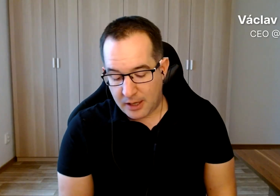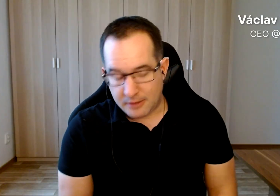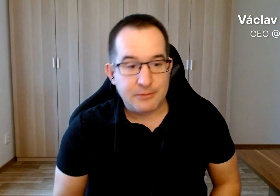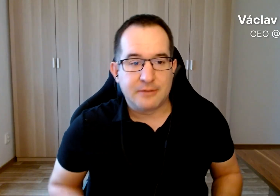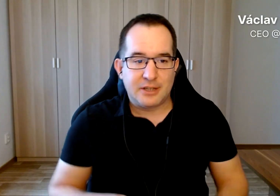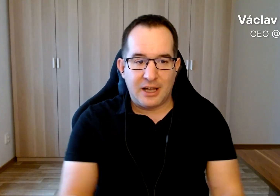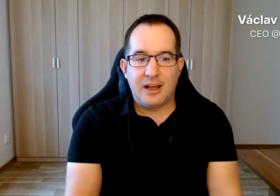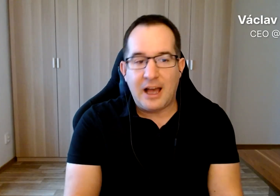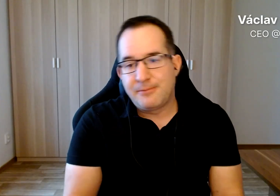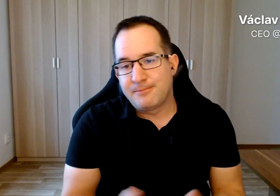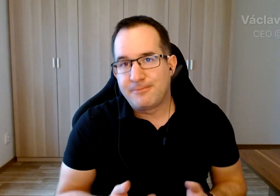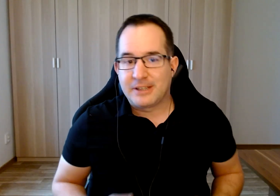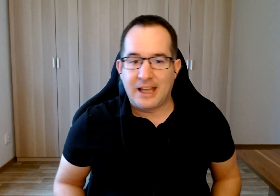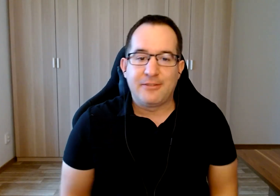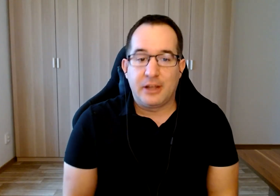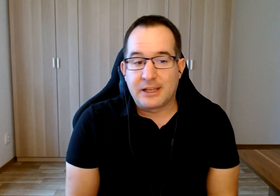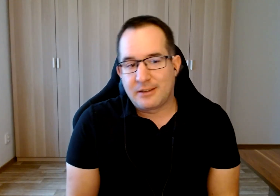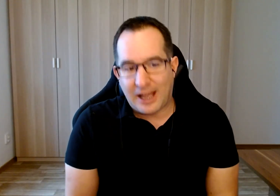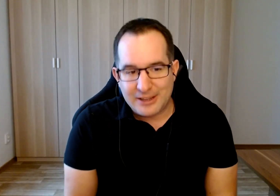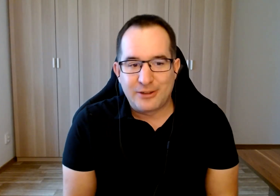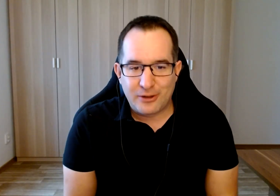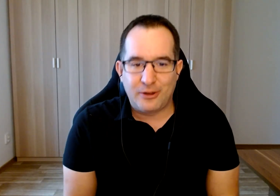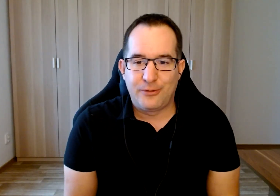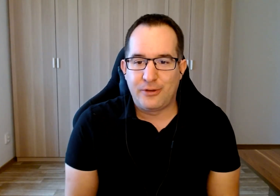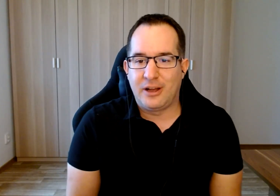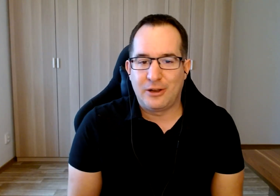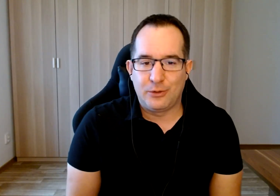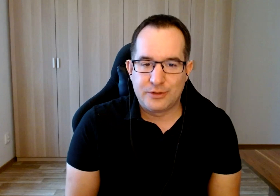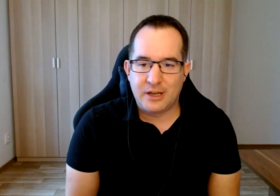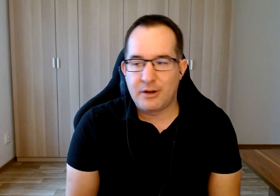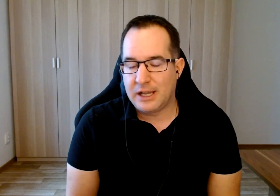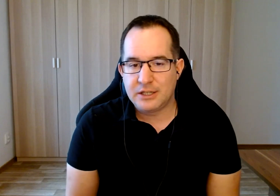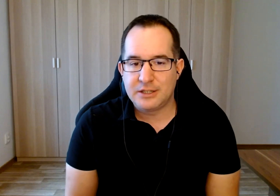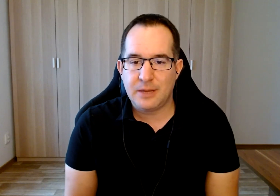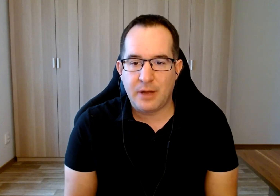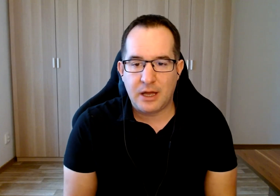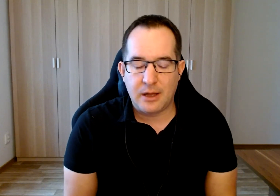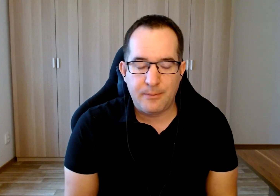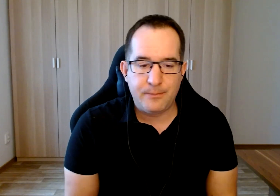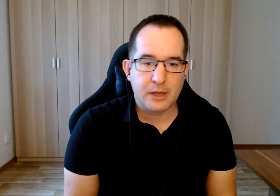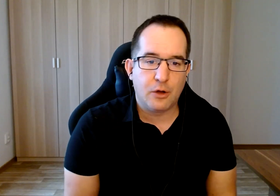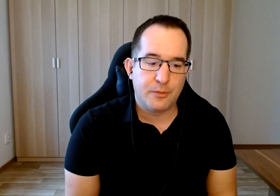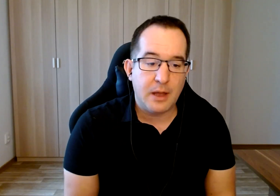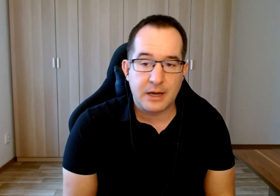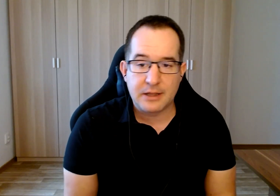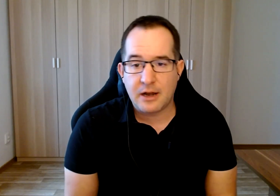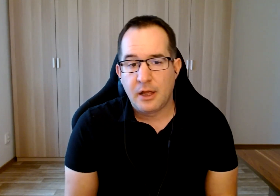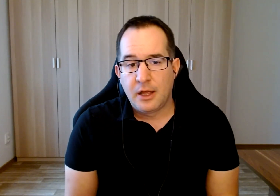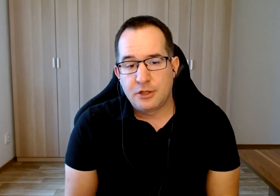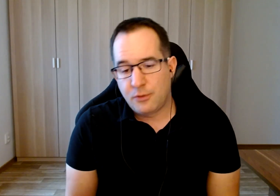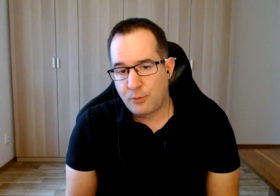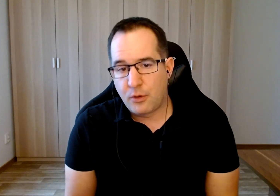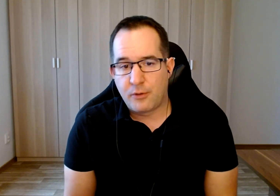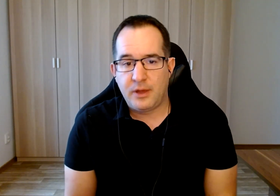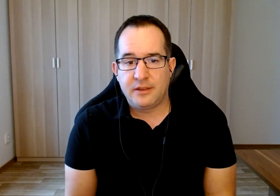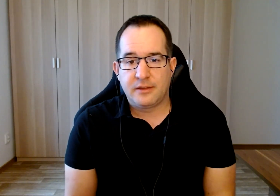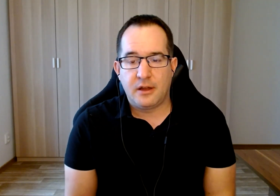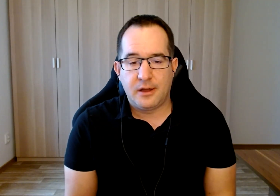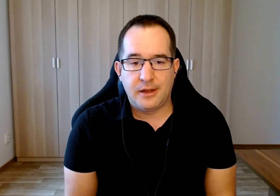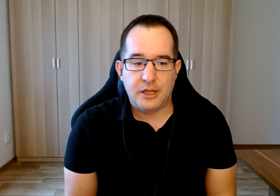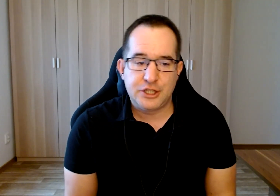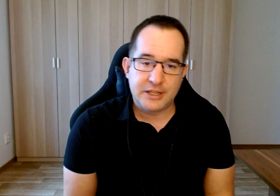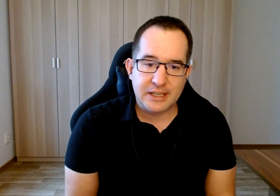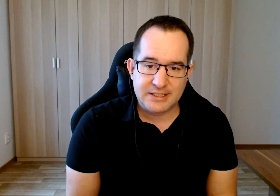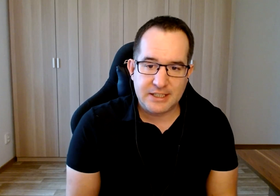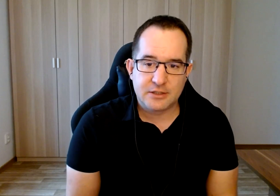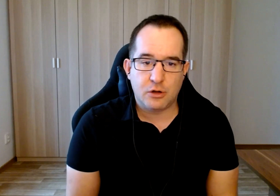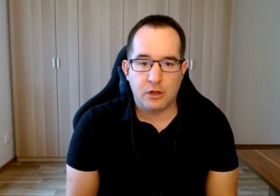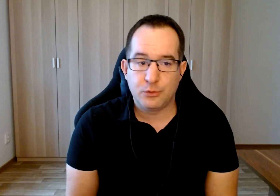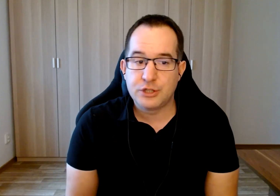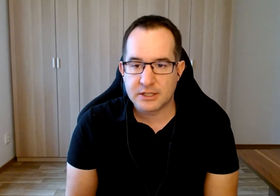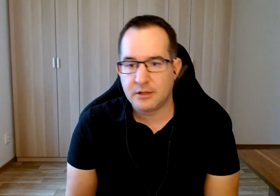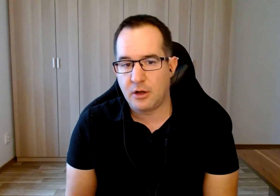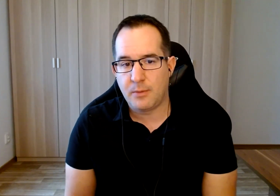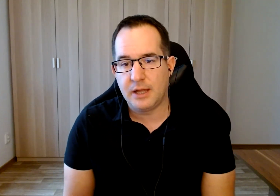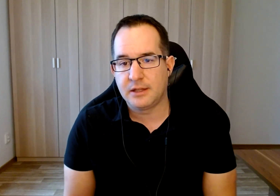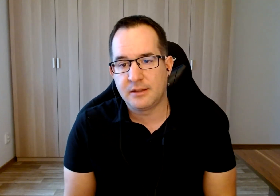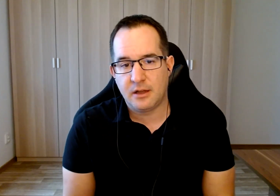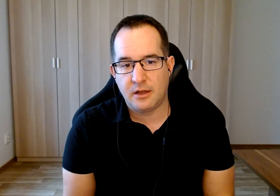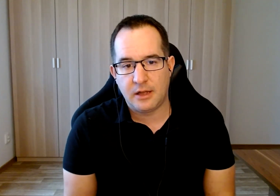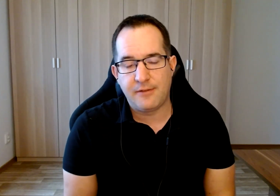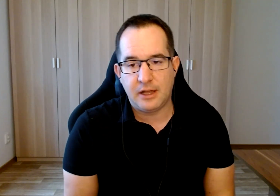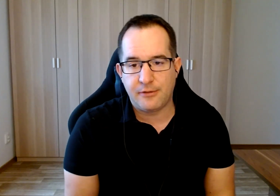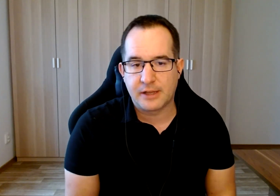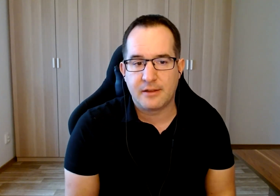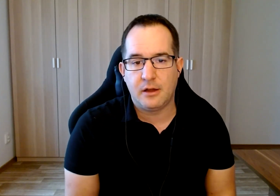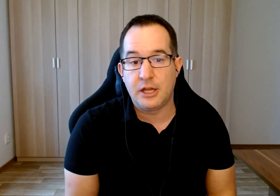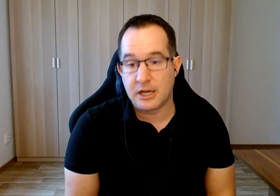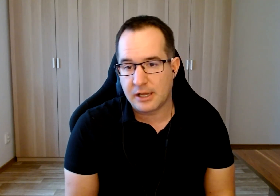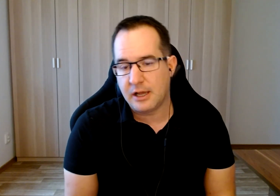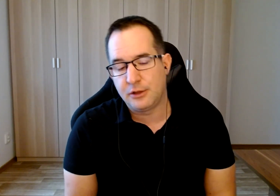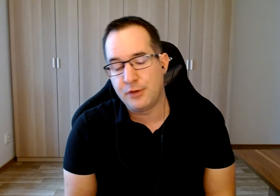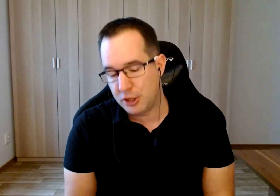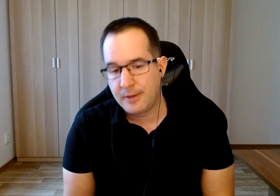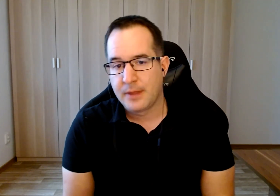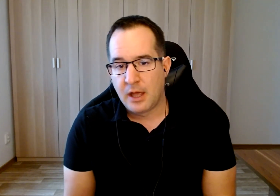I have a kind of close relationship because my partner, she was born with a genetic disease called the Usher Syndrome, and it heavily affects hearing and vision.